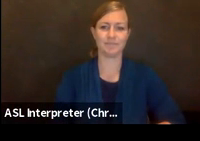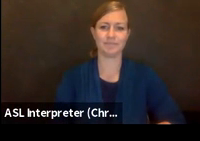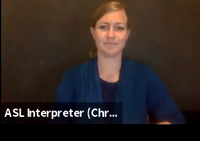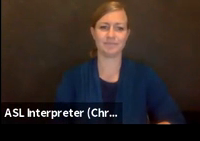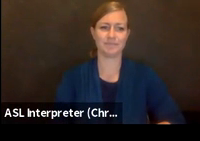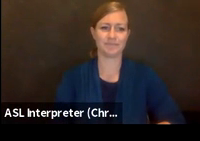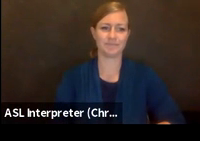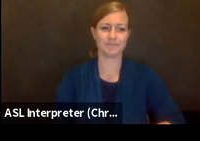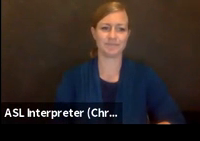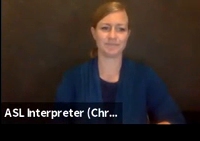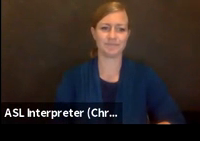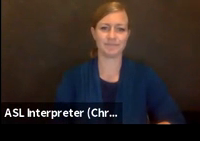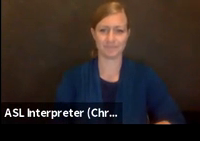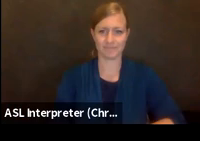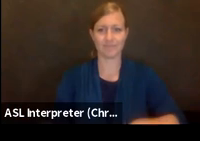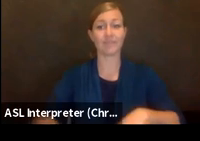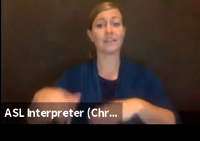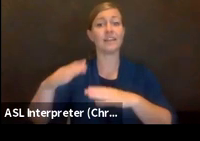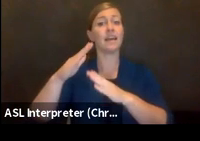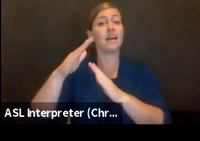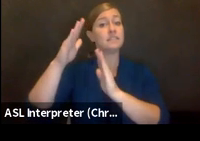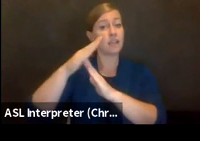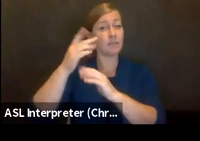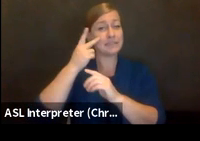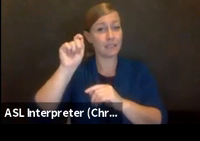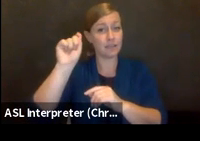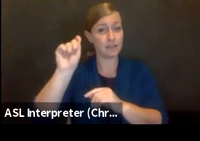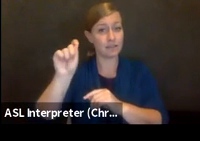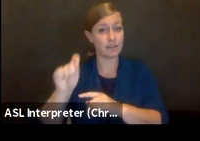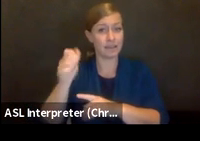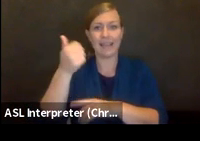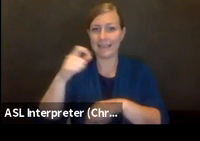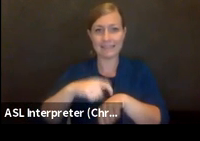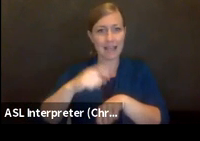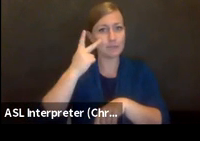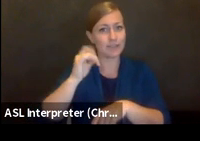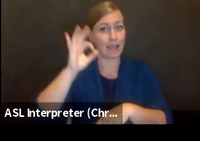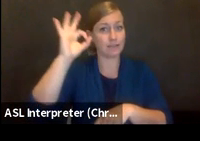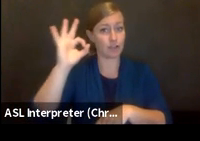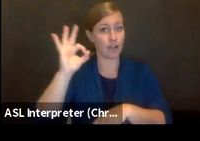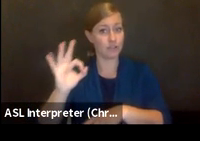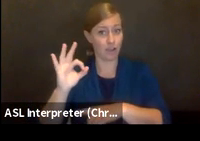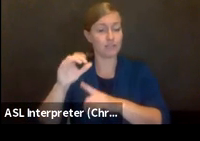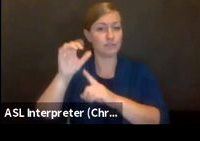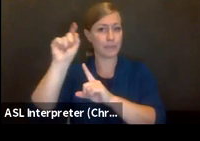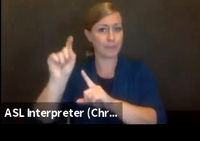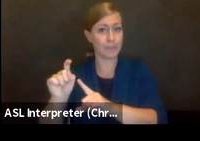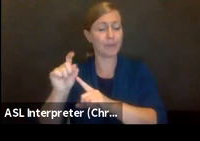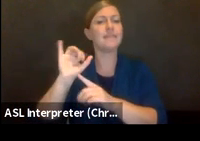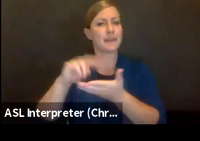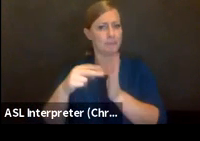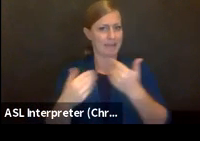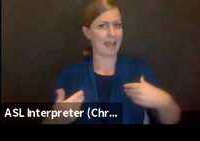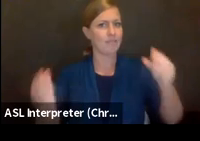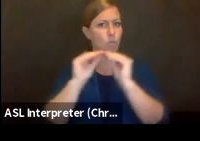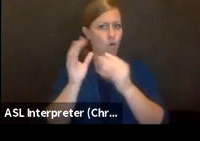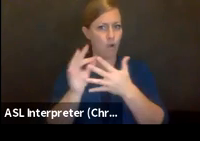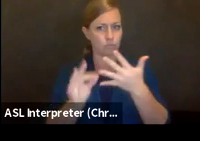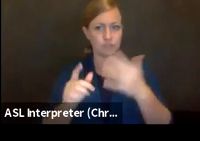ESD 189 - Amy Colburn: At the top three little bites. Anytime you see the three little dots that means there's more options. So there's a whole bunch of things here. This is like marketing all empty cells as excused.